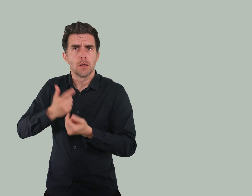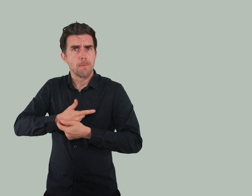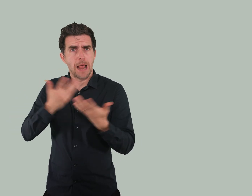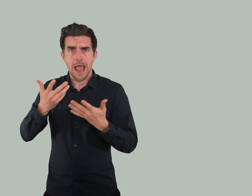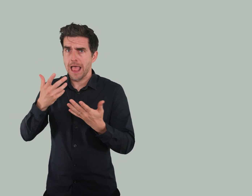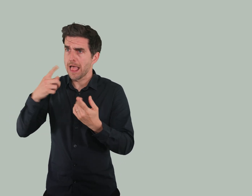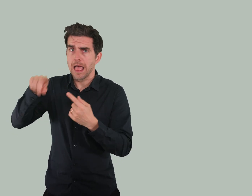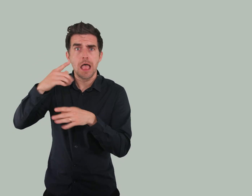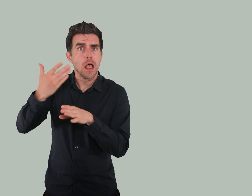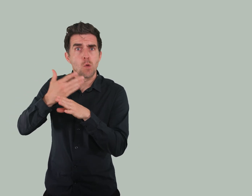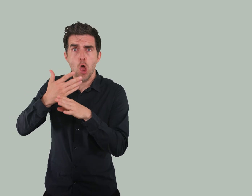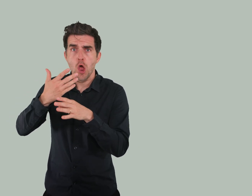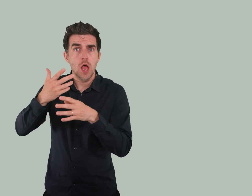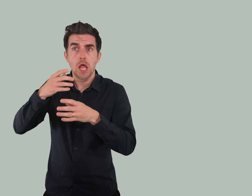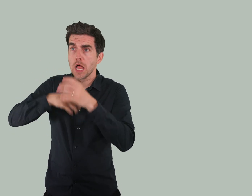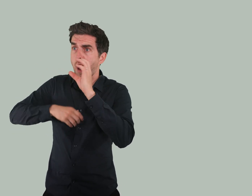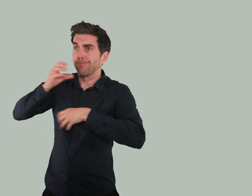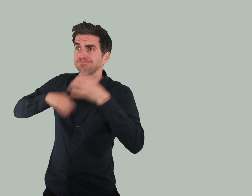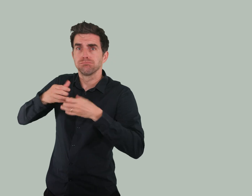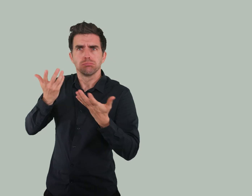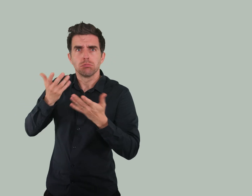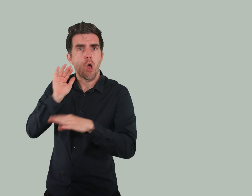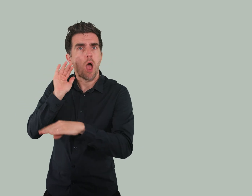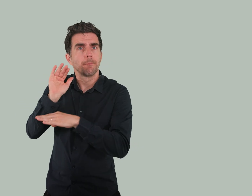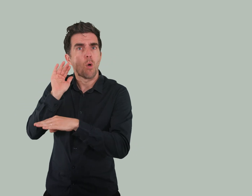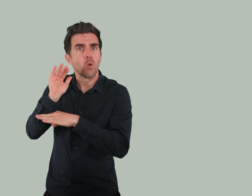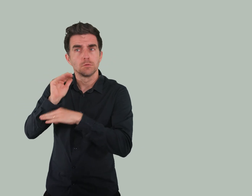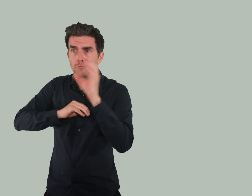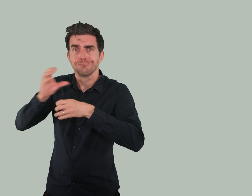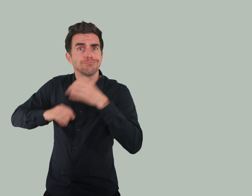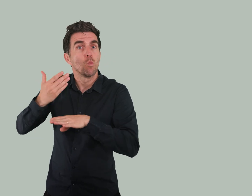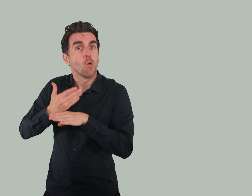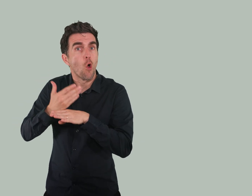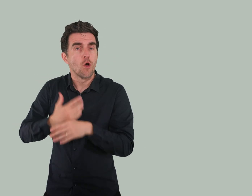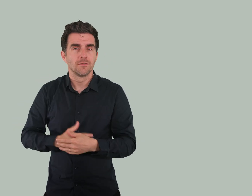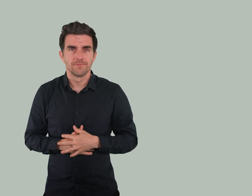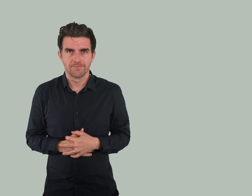Many currently bring a large proportion of their workforce in from overseas.